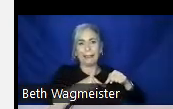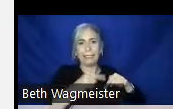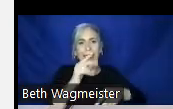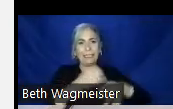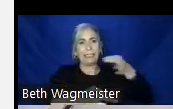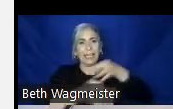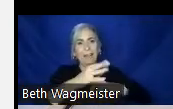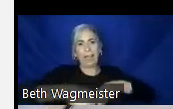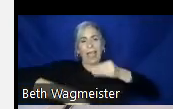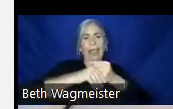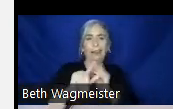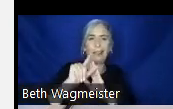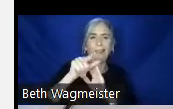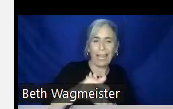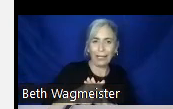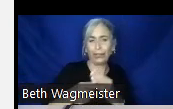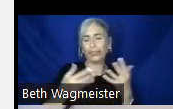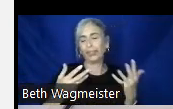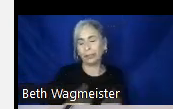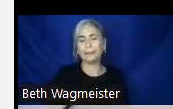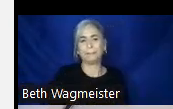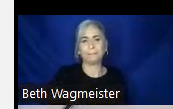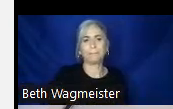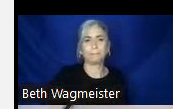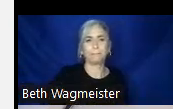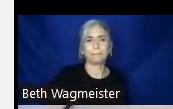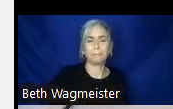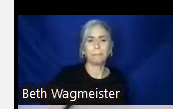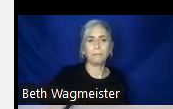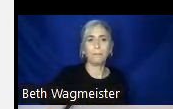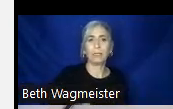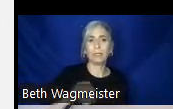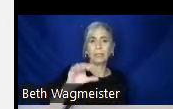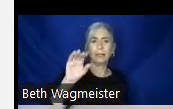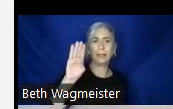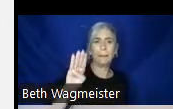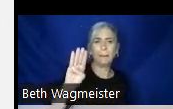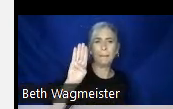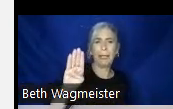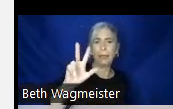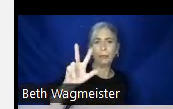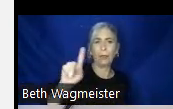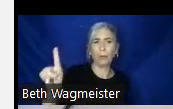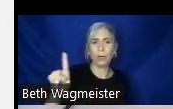they add had in a plug in or something. CMS can warn about color contrast issues. If you have a